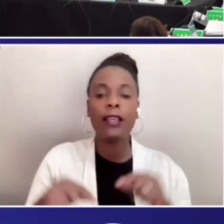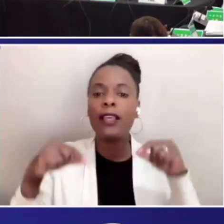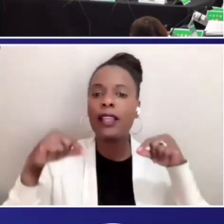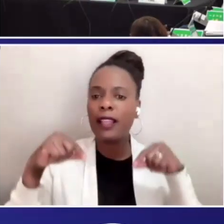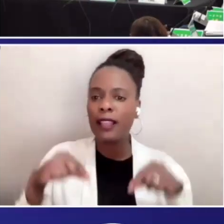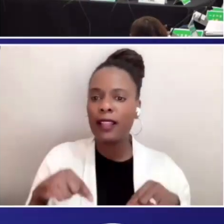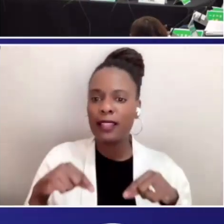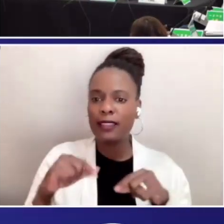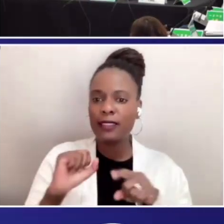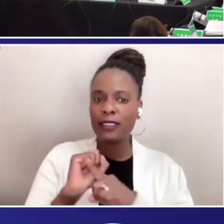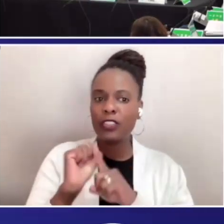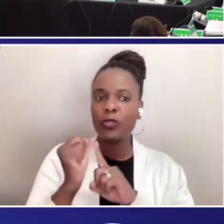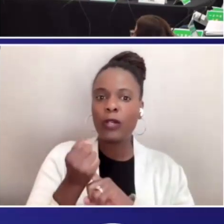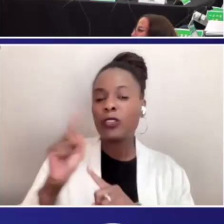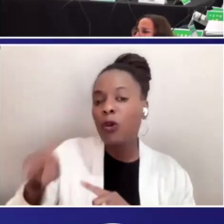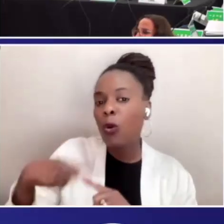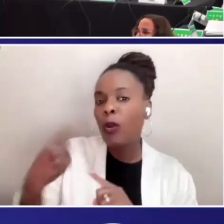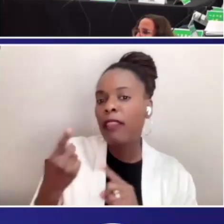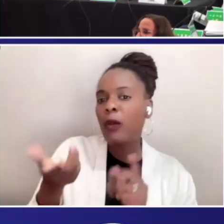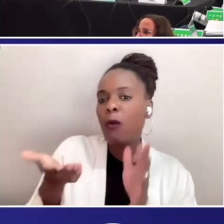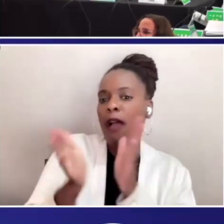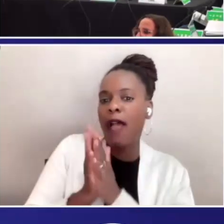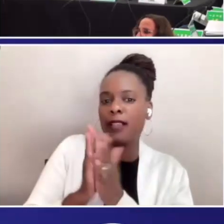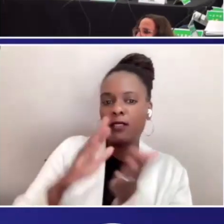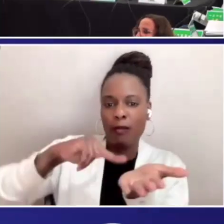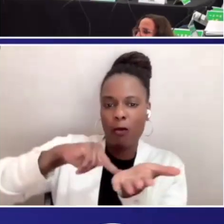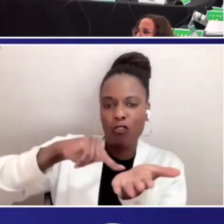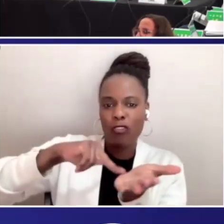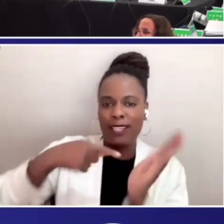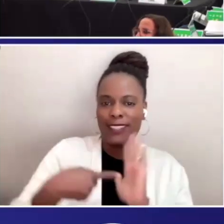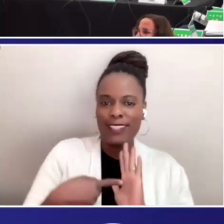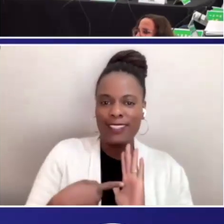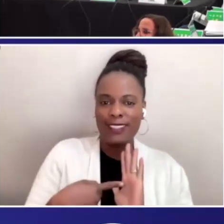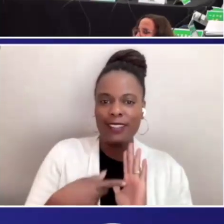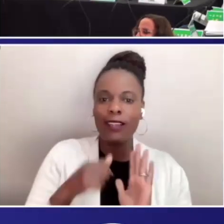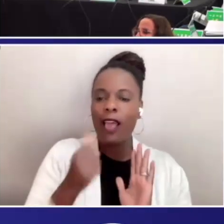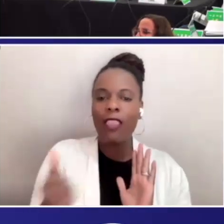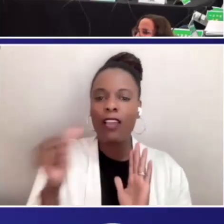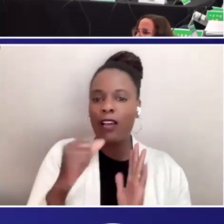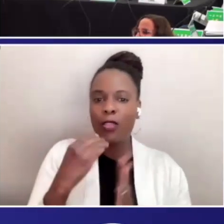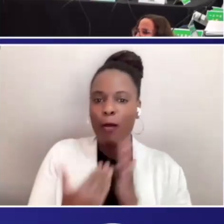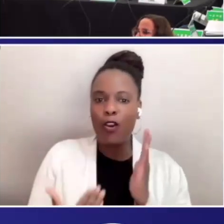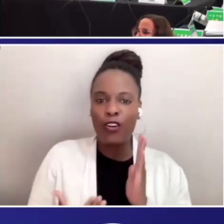this is the only thing we're asking you to do a pulse check on. Not the other pieces of PSLF.